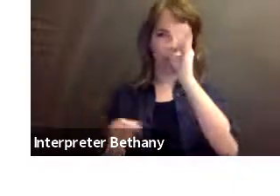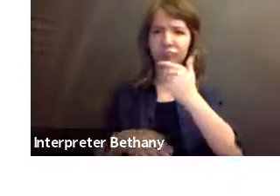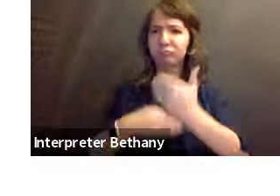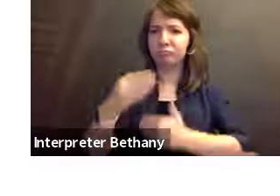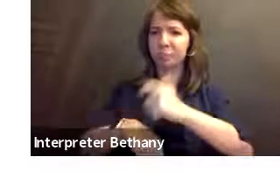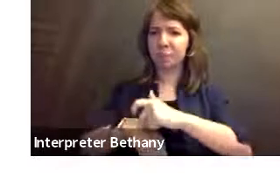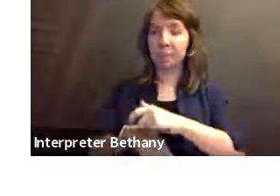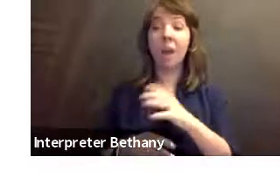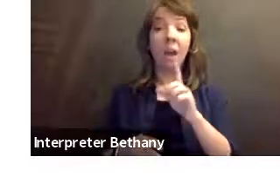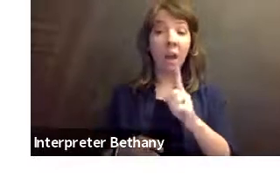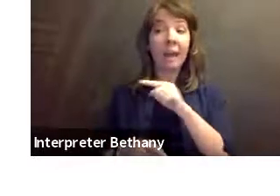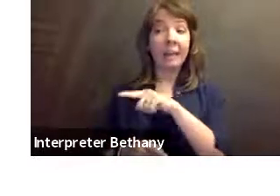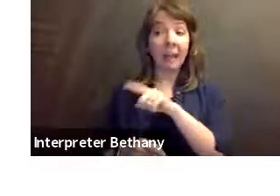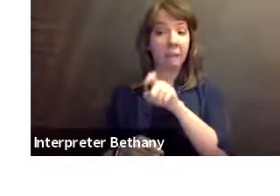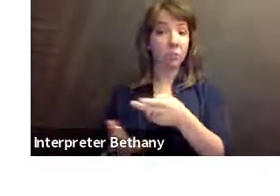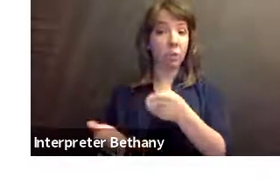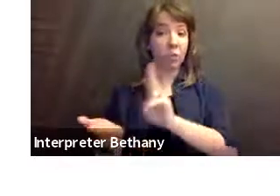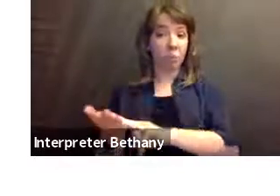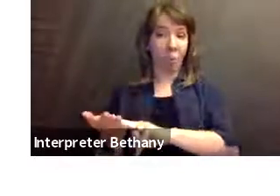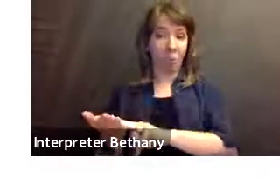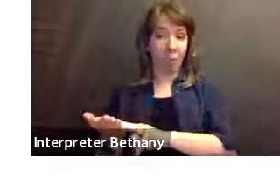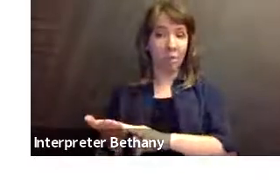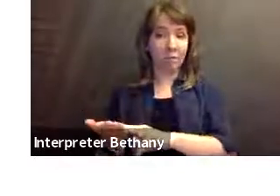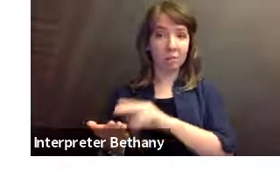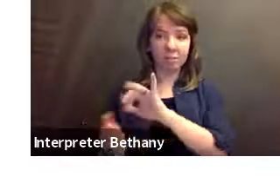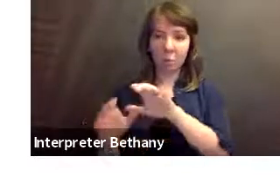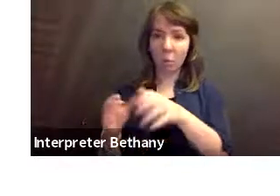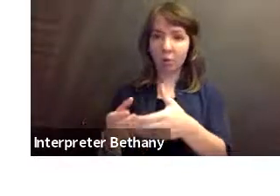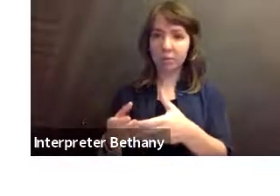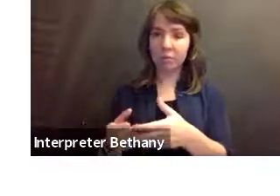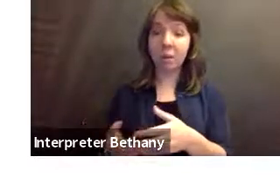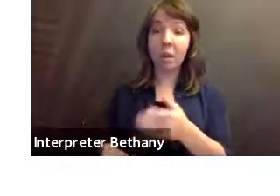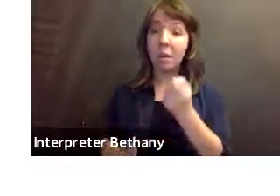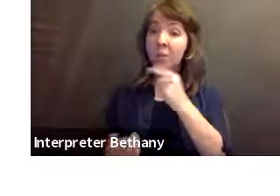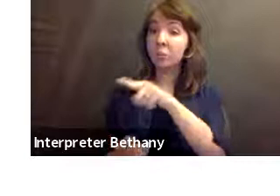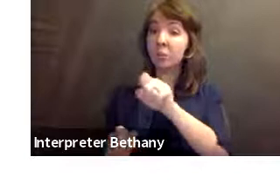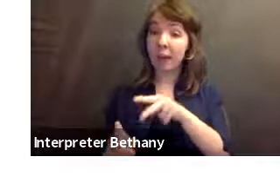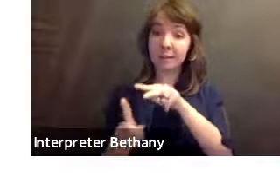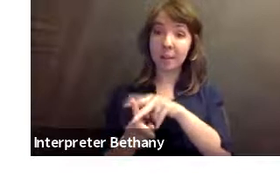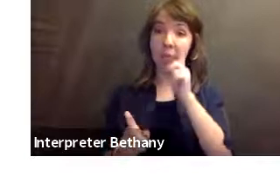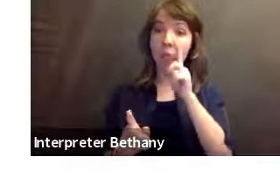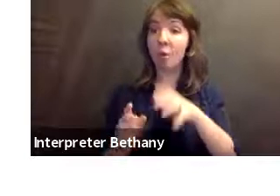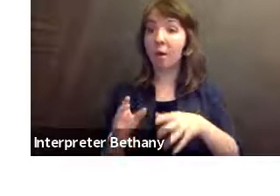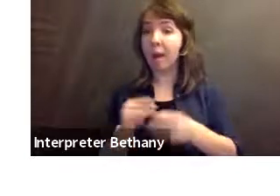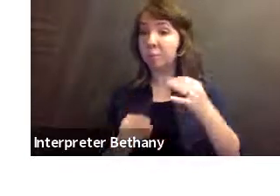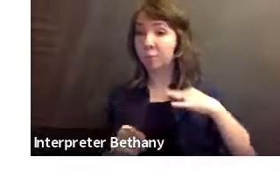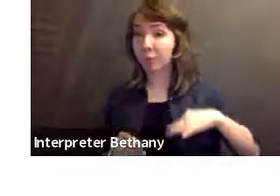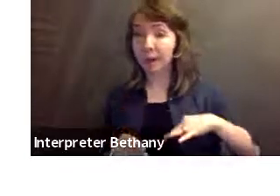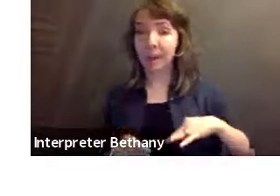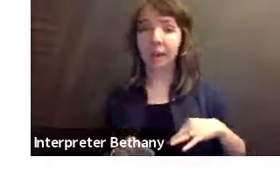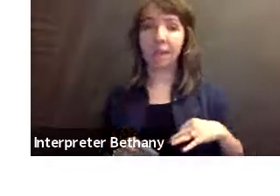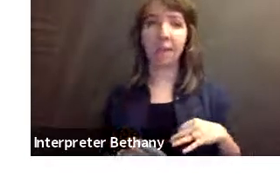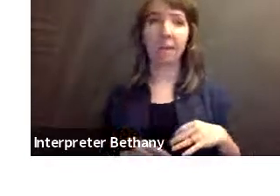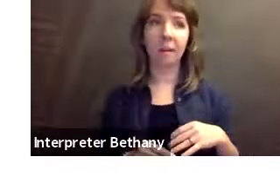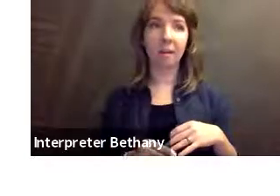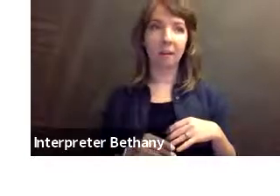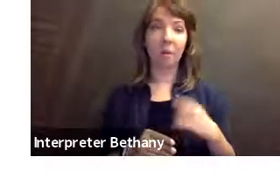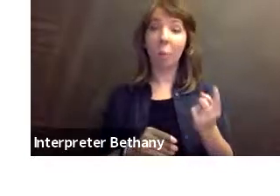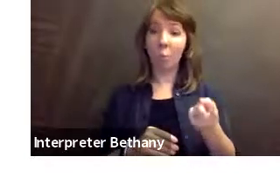Linda Kobashigawa: But you can assign or for extra credit or for credit. I'm one of the modules or multiple modules.